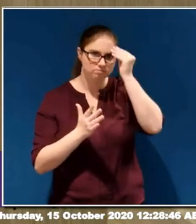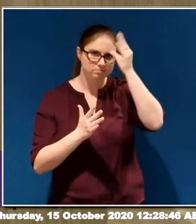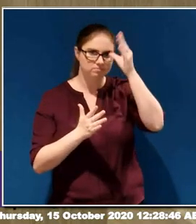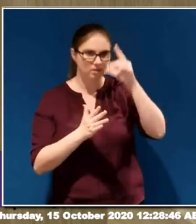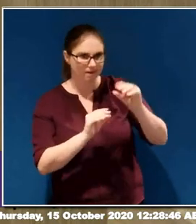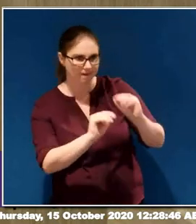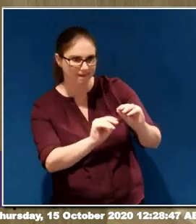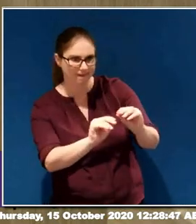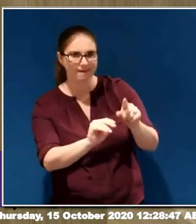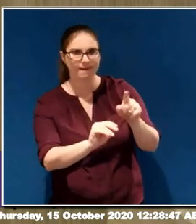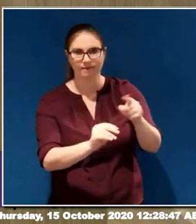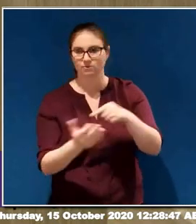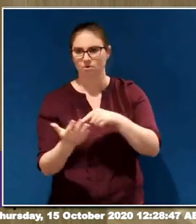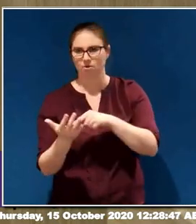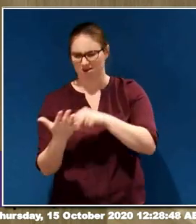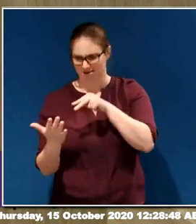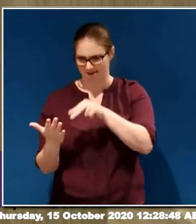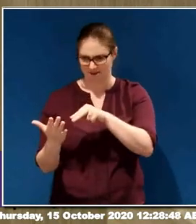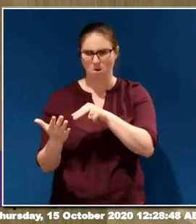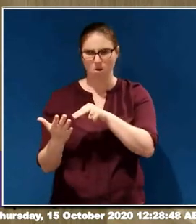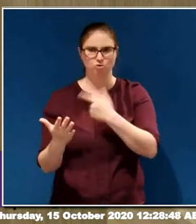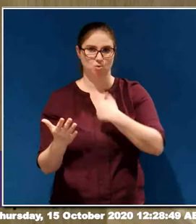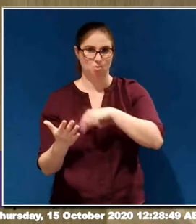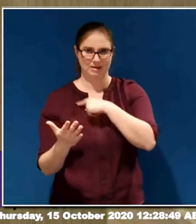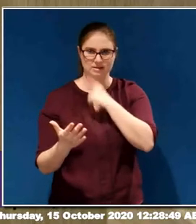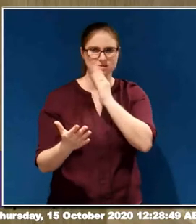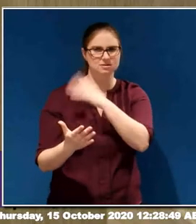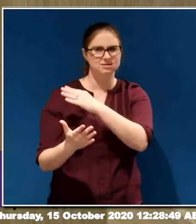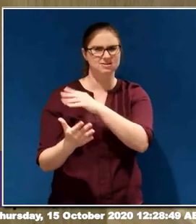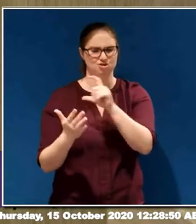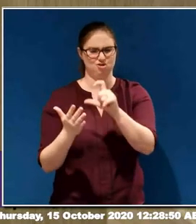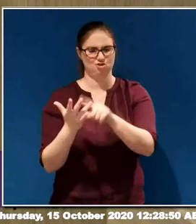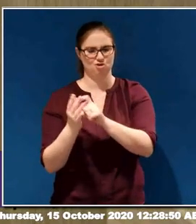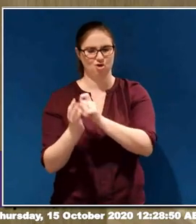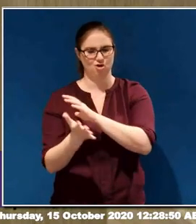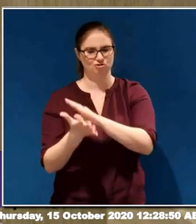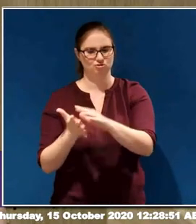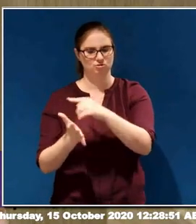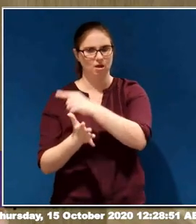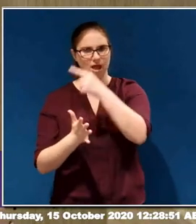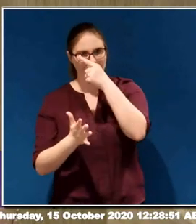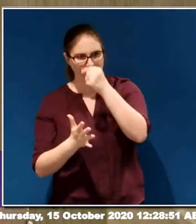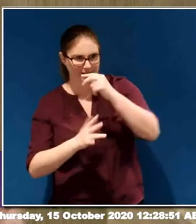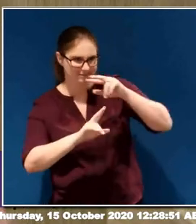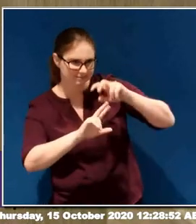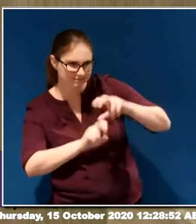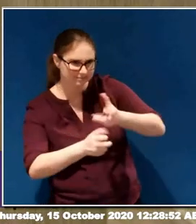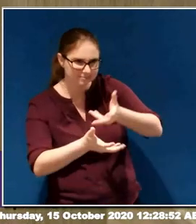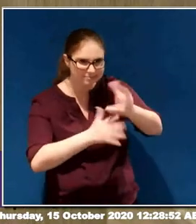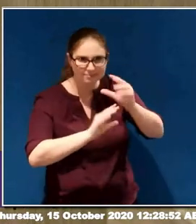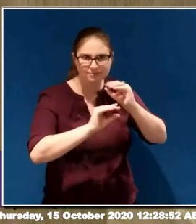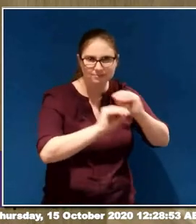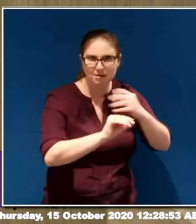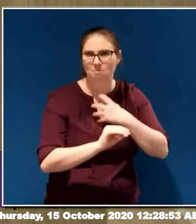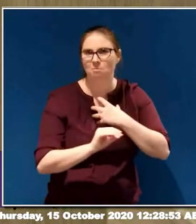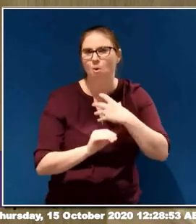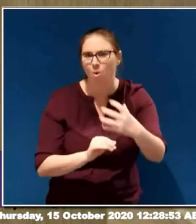with the school, and just explore a bit further if there is more that we can do to support the school.